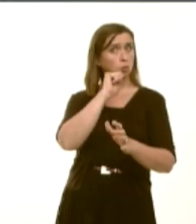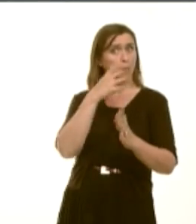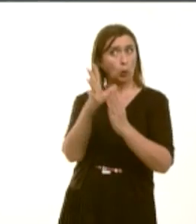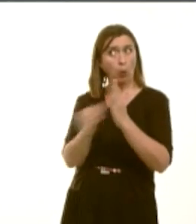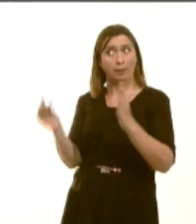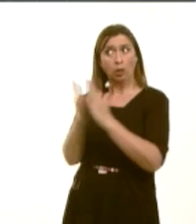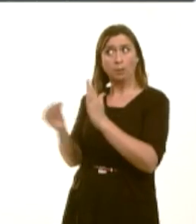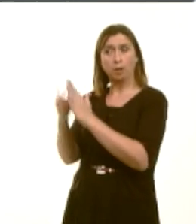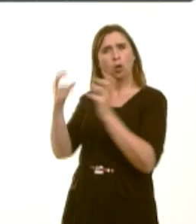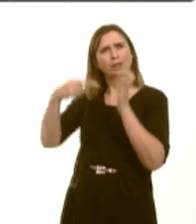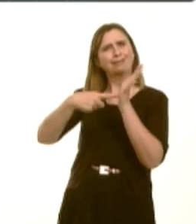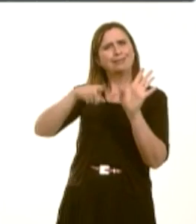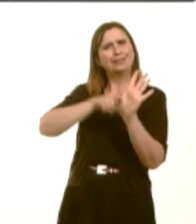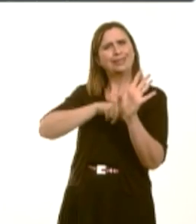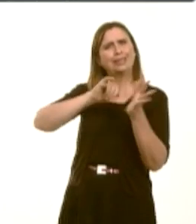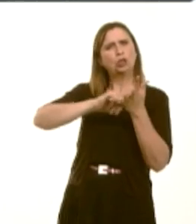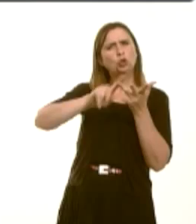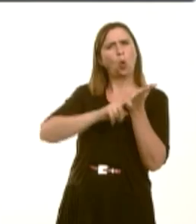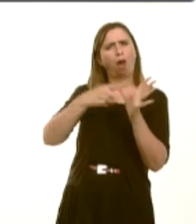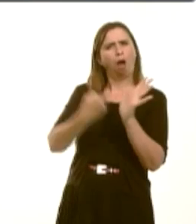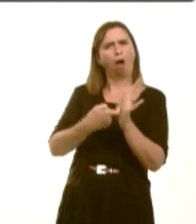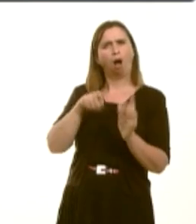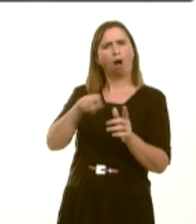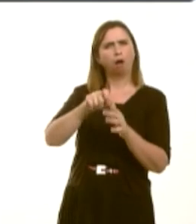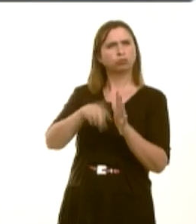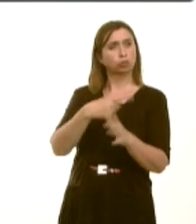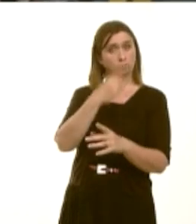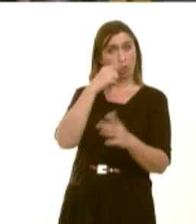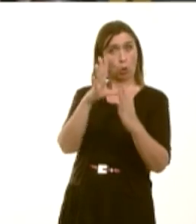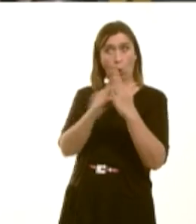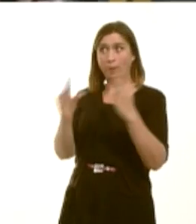Solar model to further enhance the green economy in west Wales?